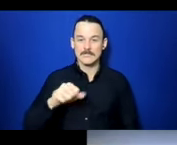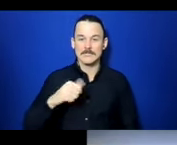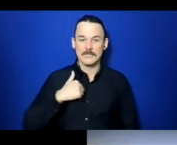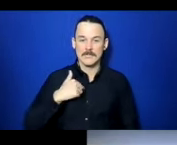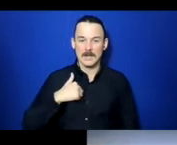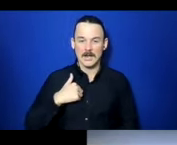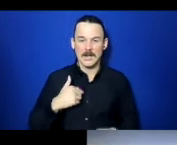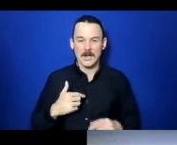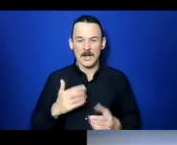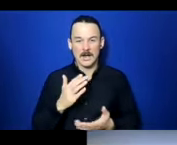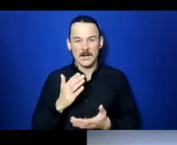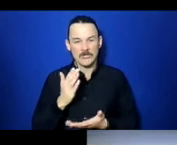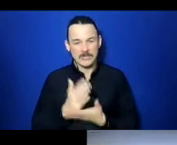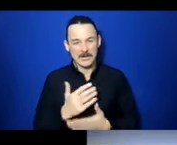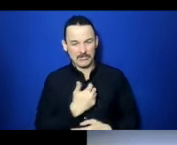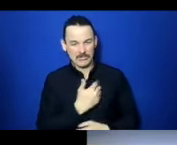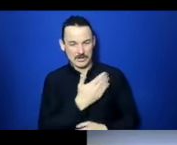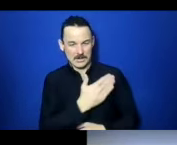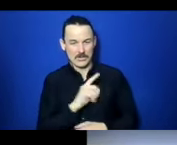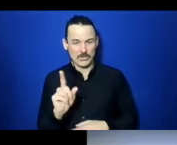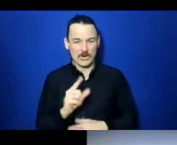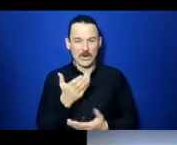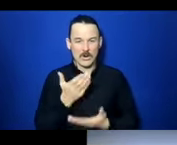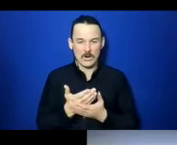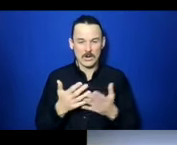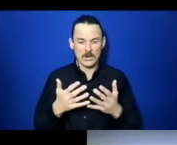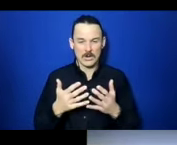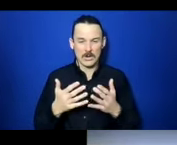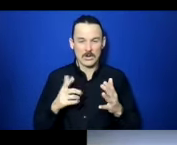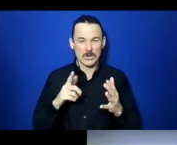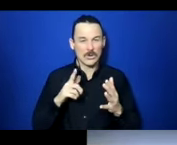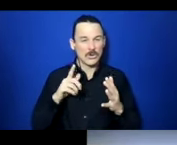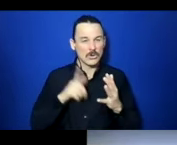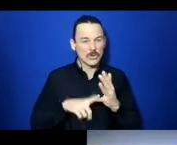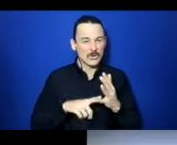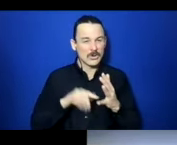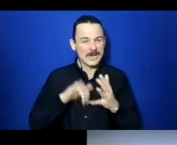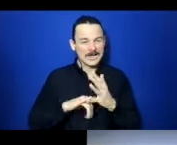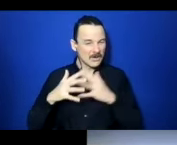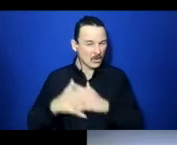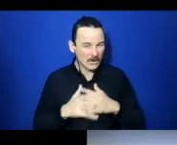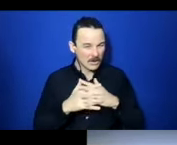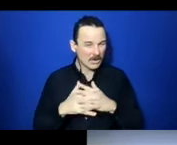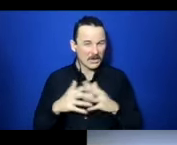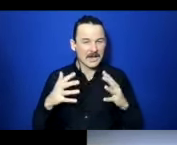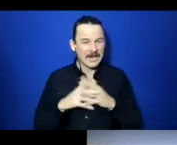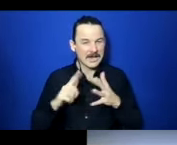which is a federal regulatory agency, as well as serve on the Global Council for IoT